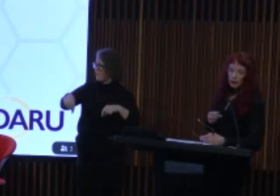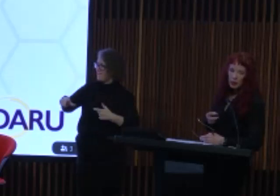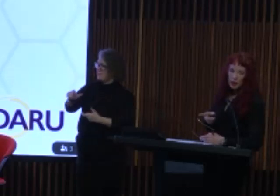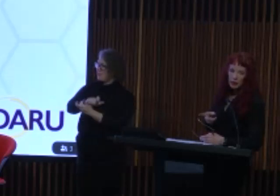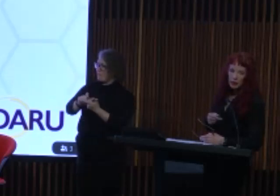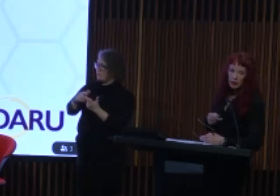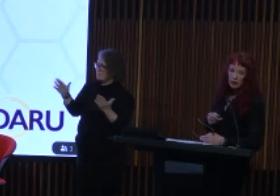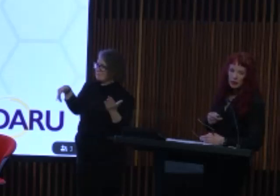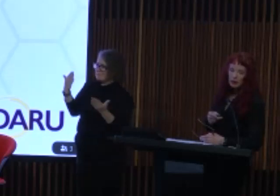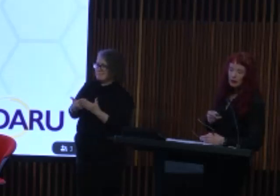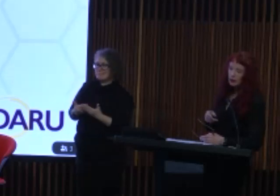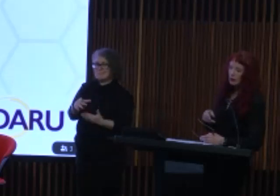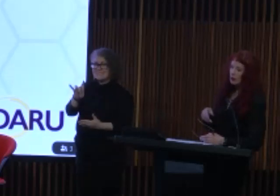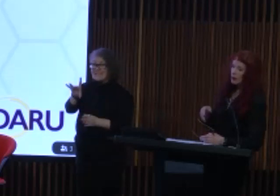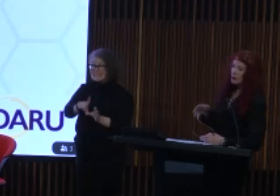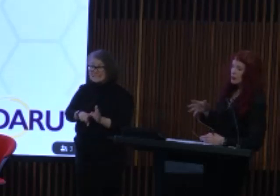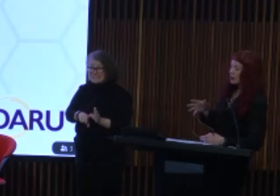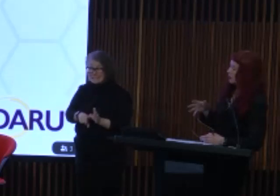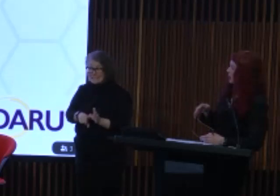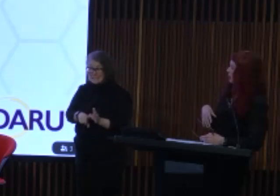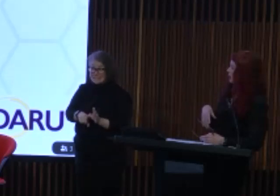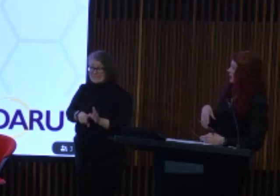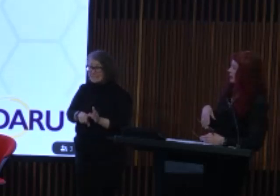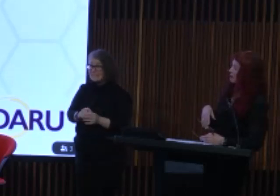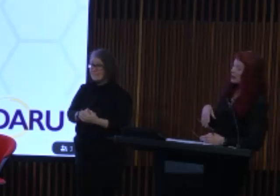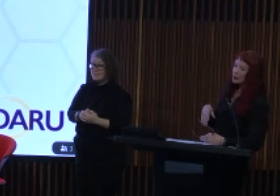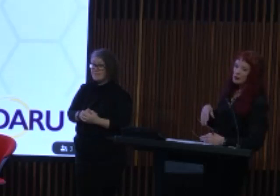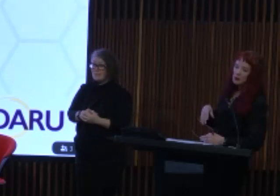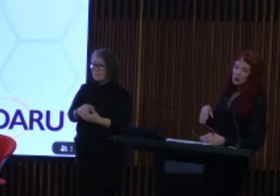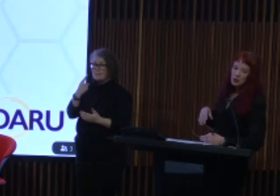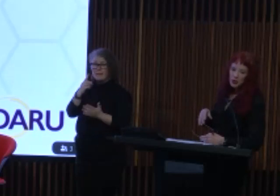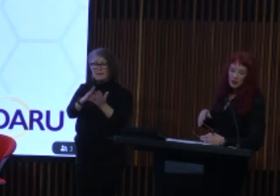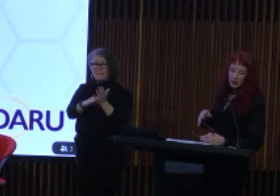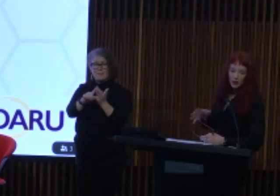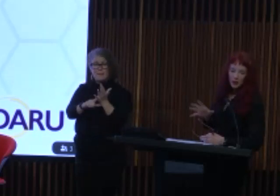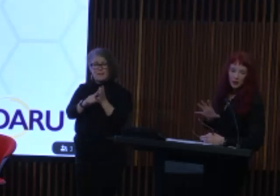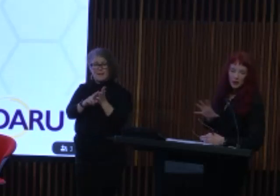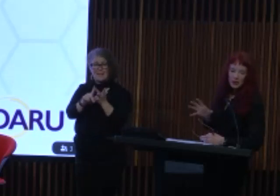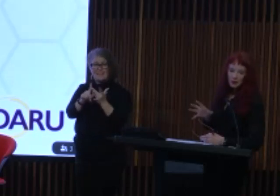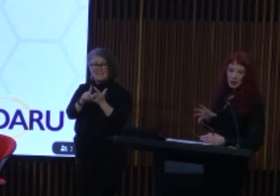reckon about 10 years, and then there's some, I think, Melanie Muir. She often uses this